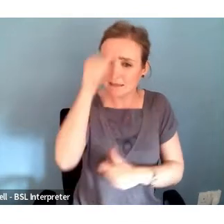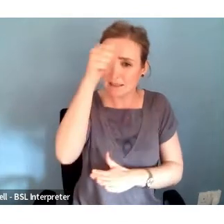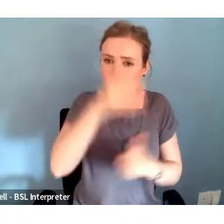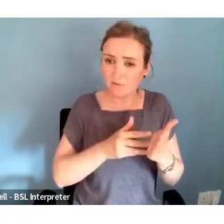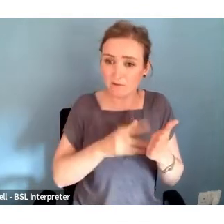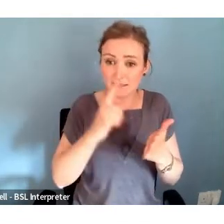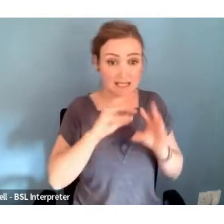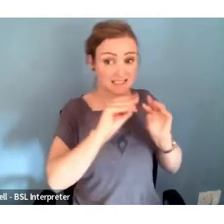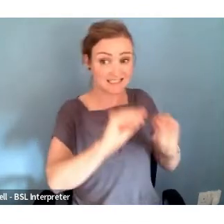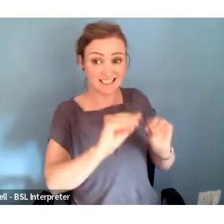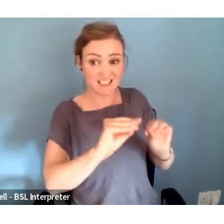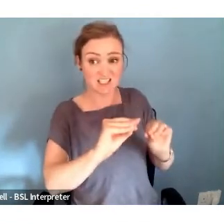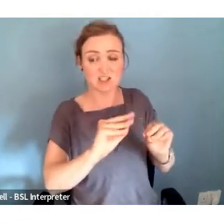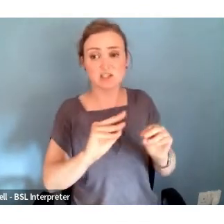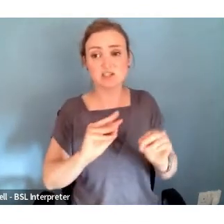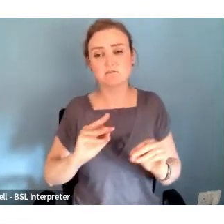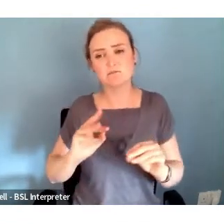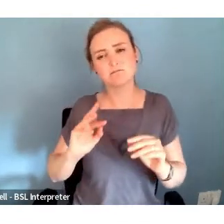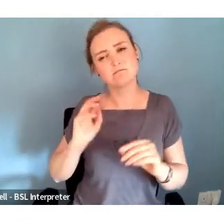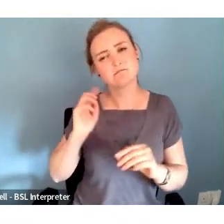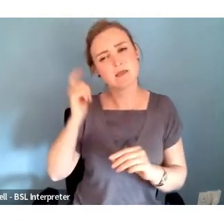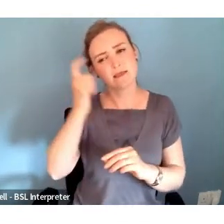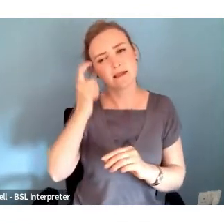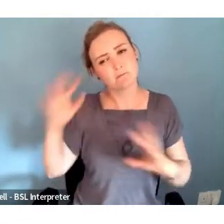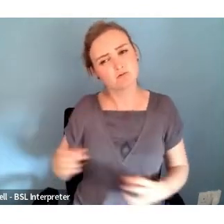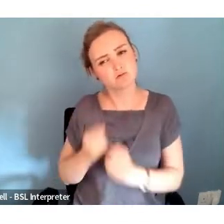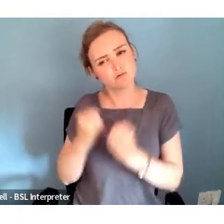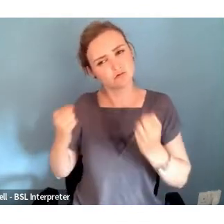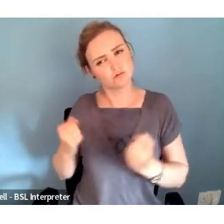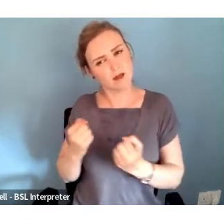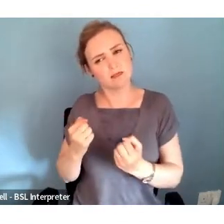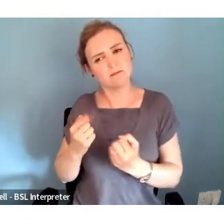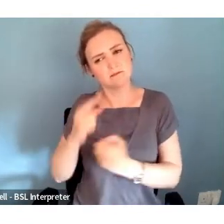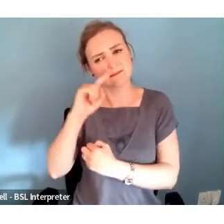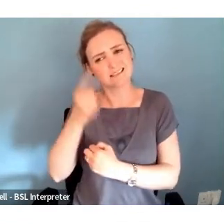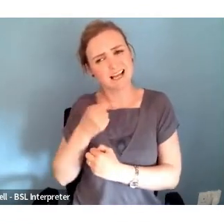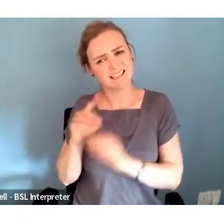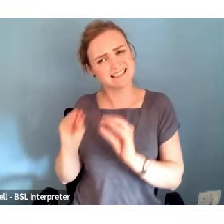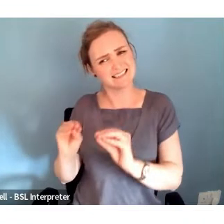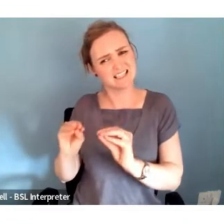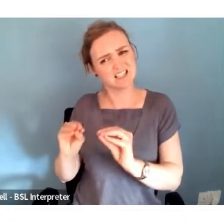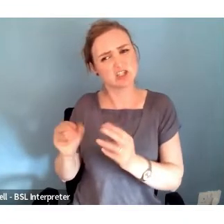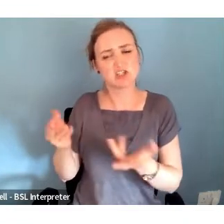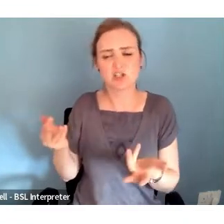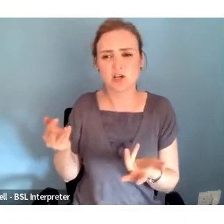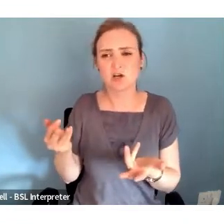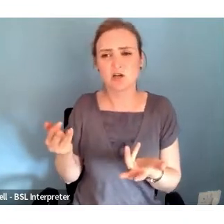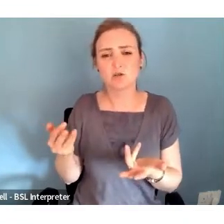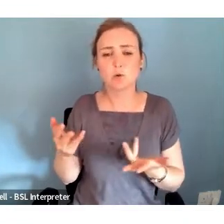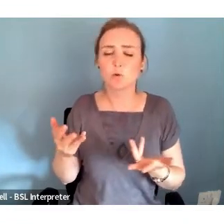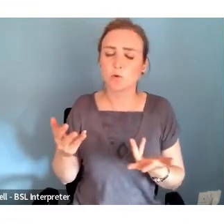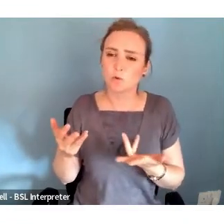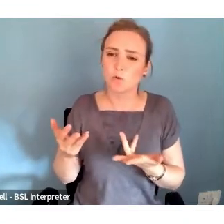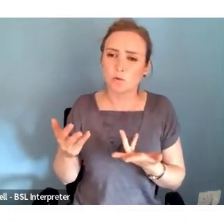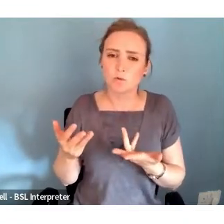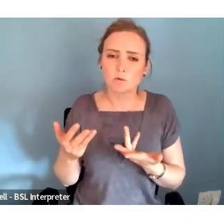tasks. You can teach people skills but you can't really teach people strengths. It more about what kind of person do we need